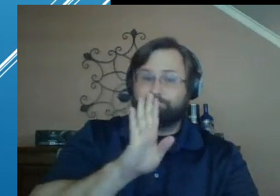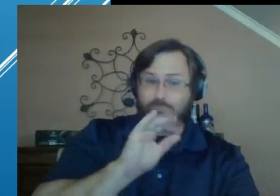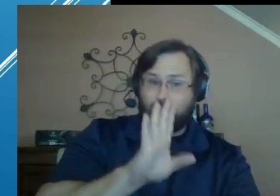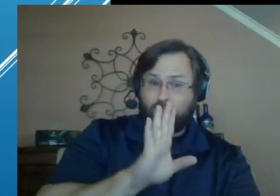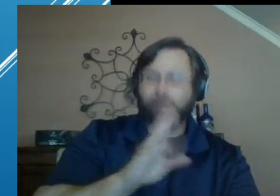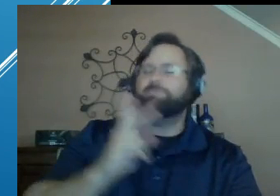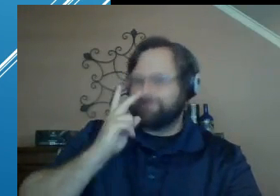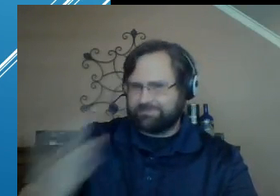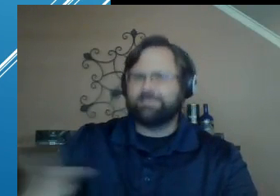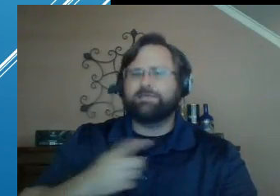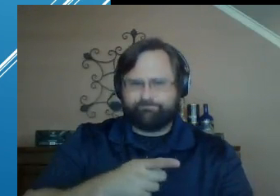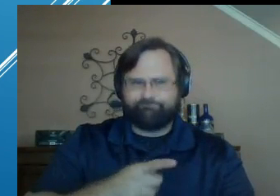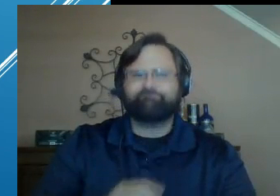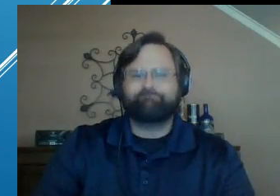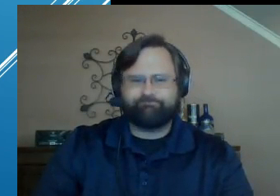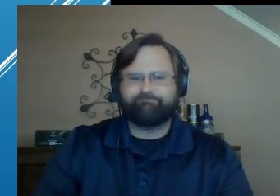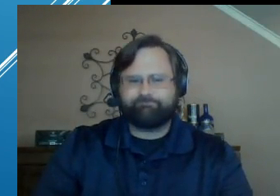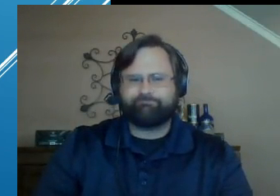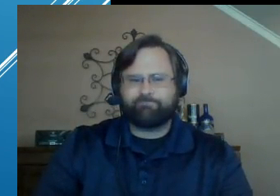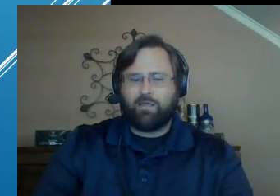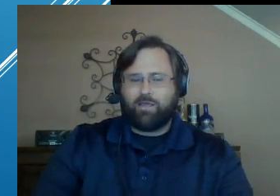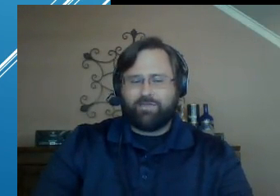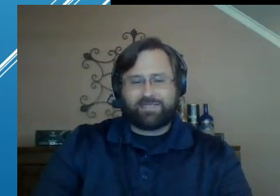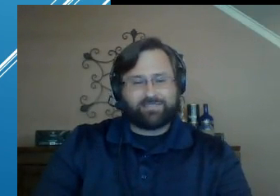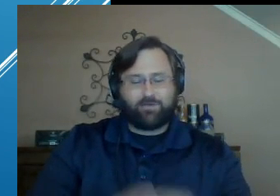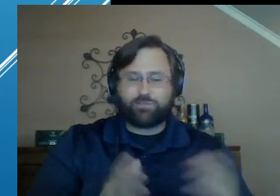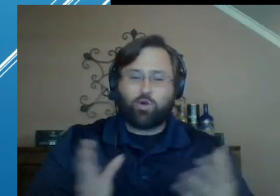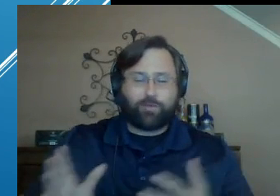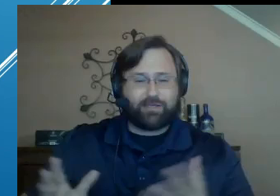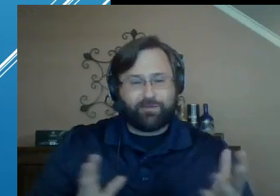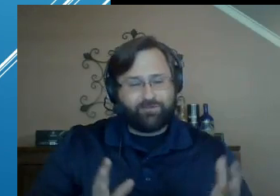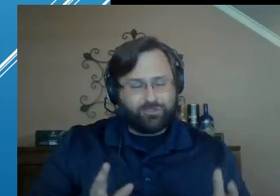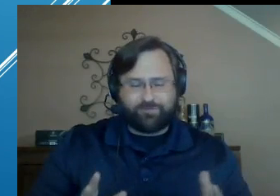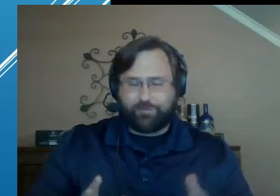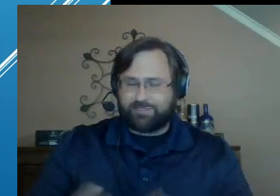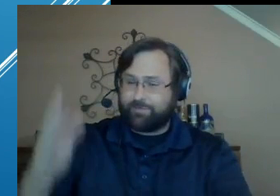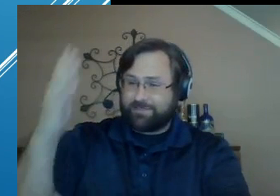in this case I've also incorporate a little bit of visual information because